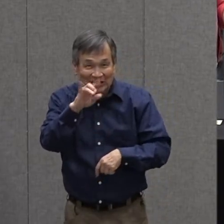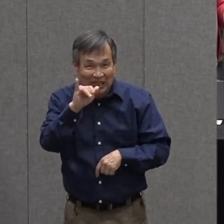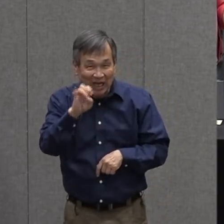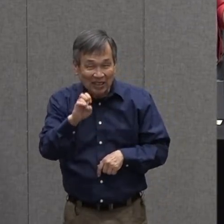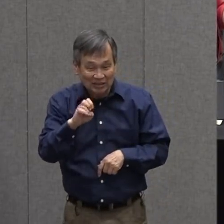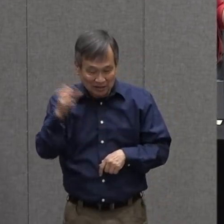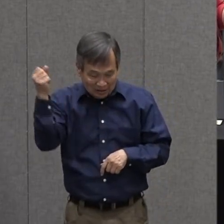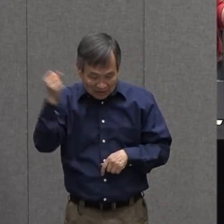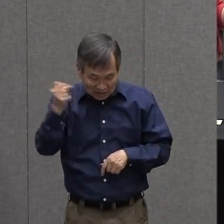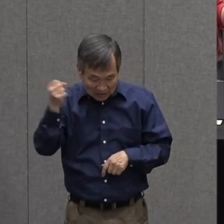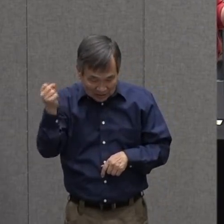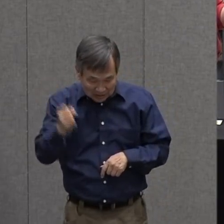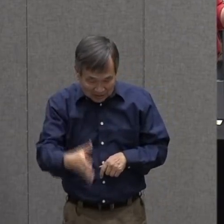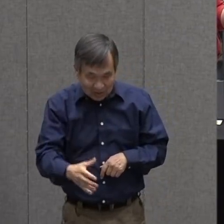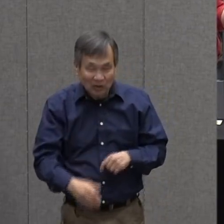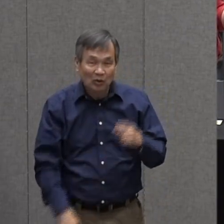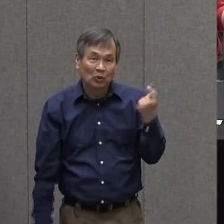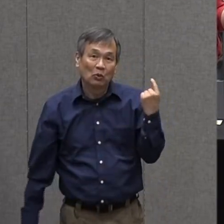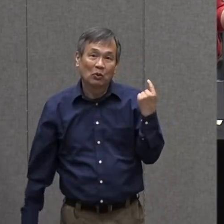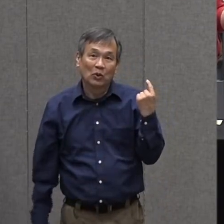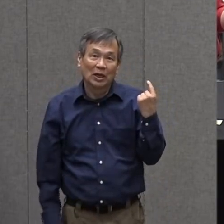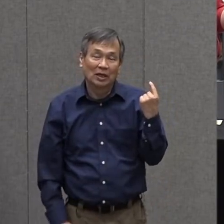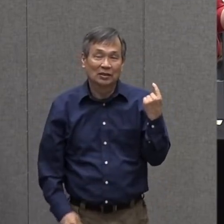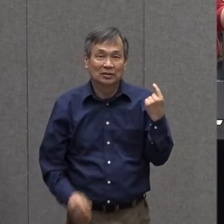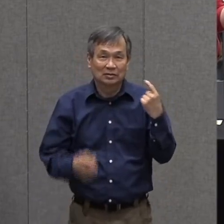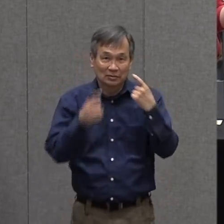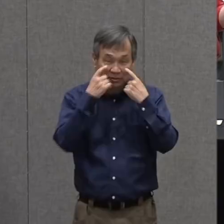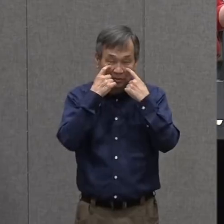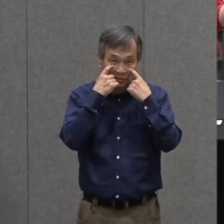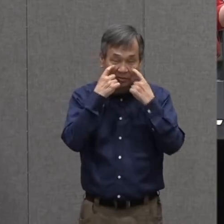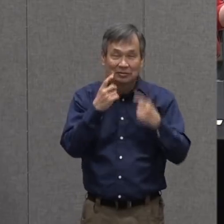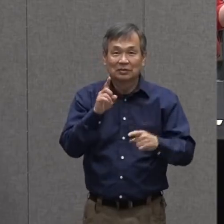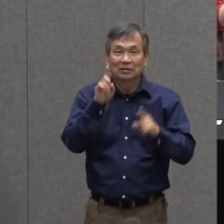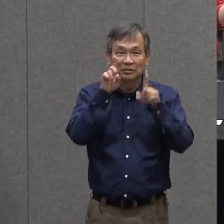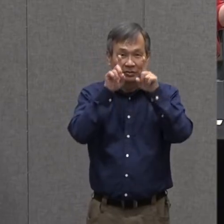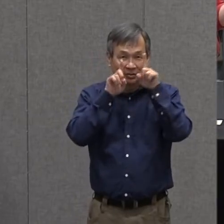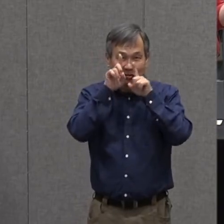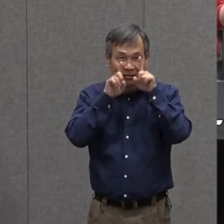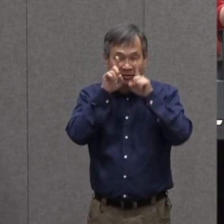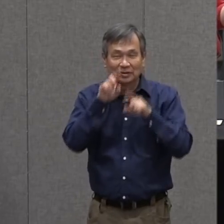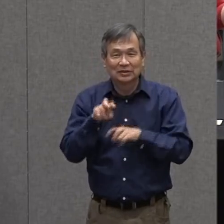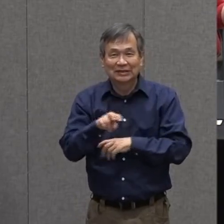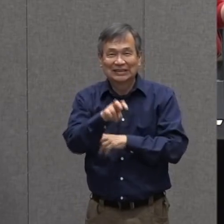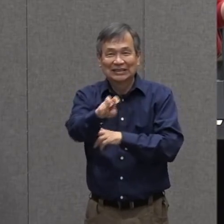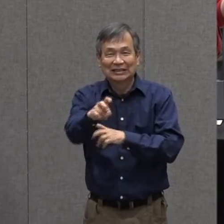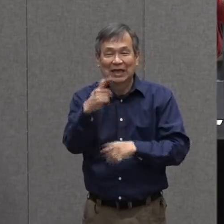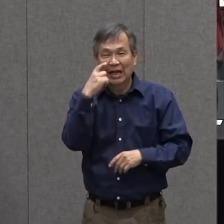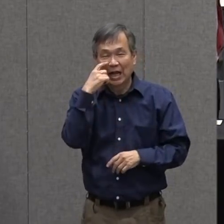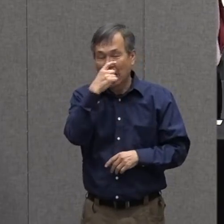If we were rolling with two, if you got Snake Eyes, which is double ones, then you lose everything.